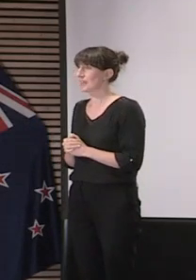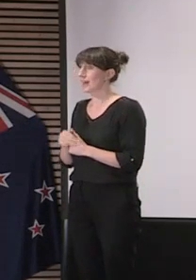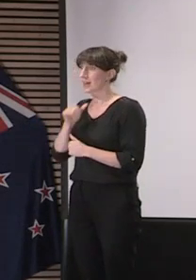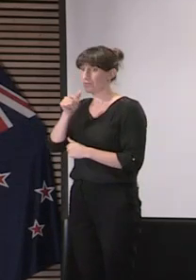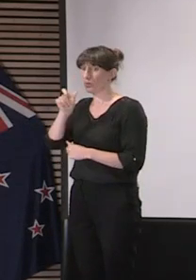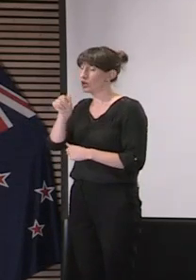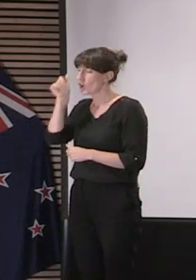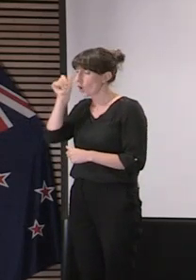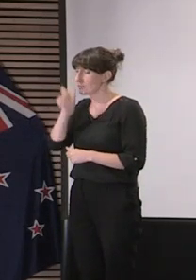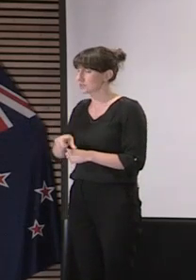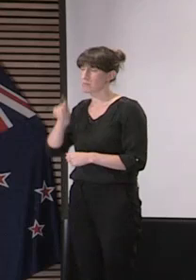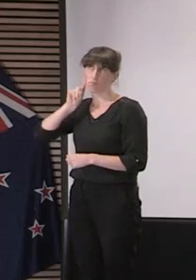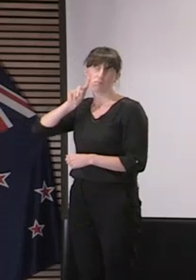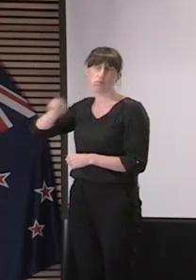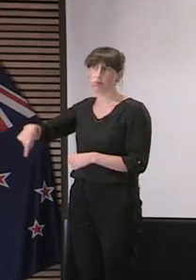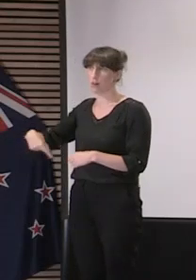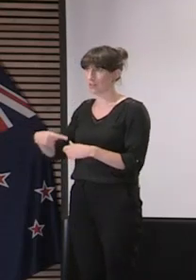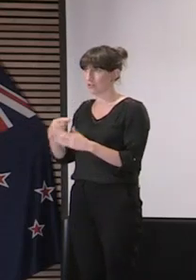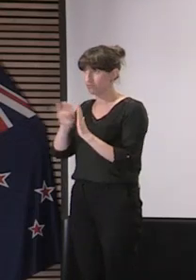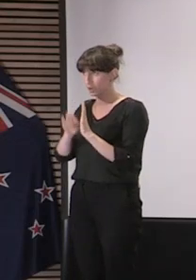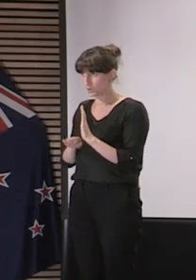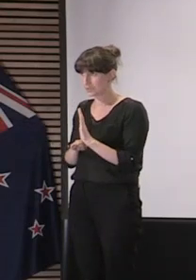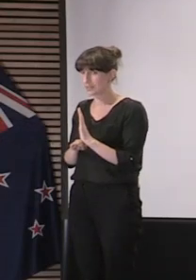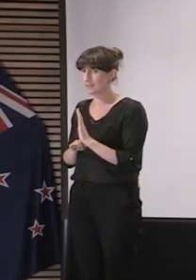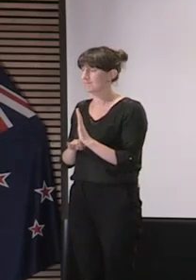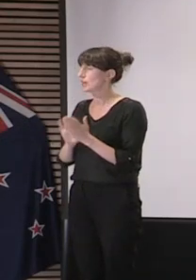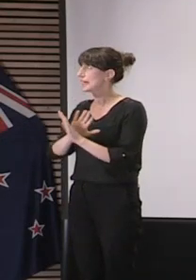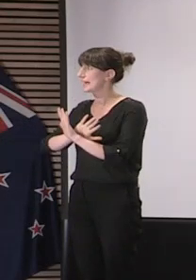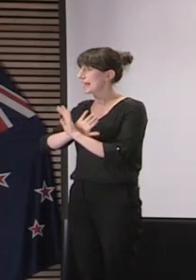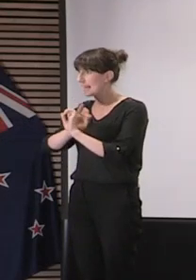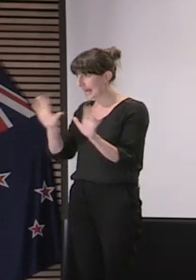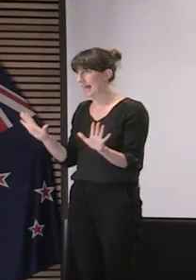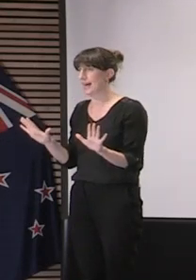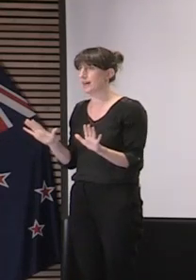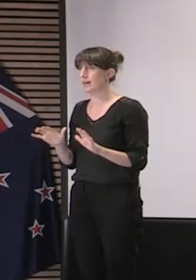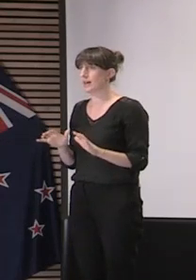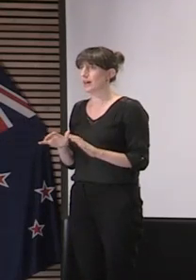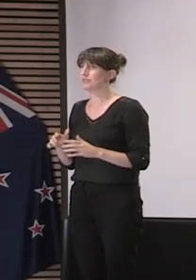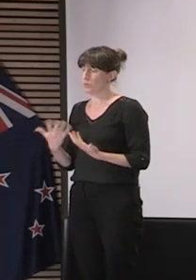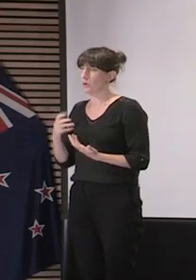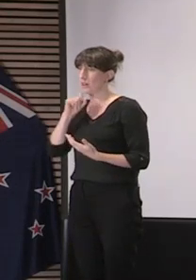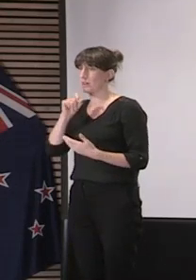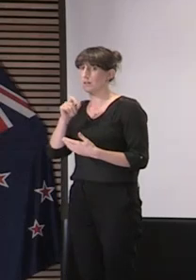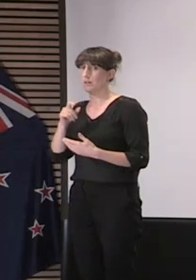one mechanism. The other is a straight-out flouting of the